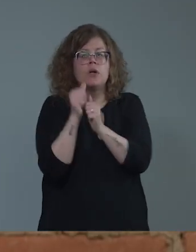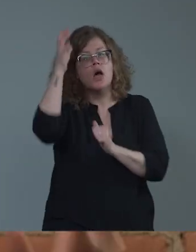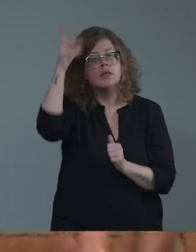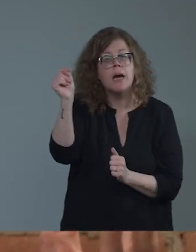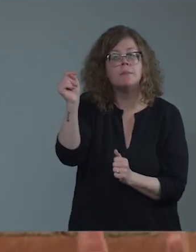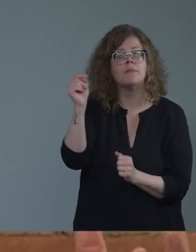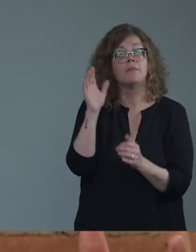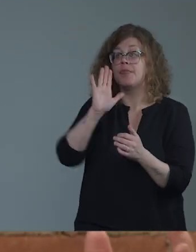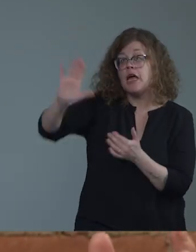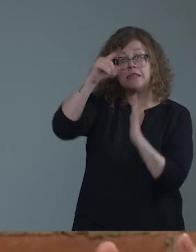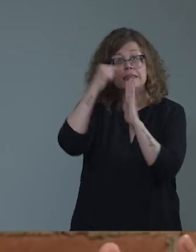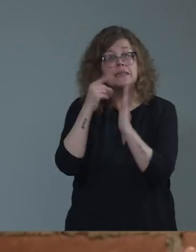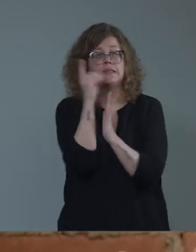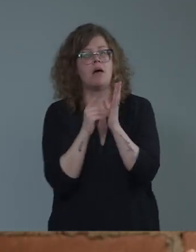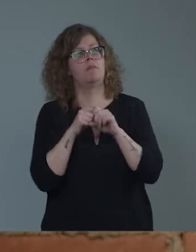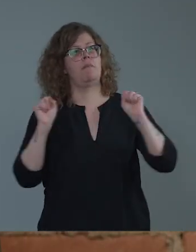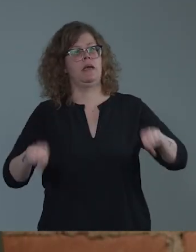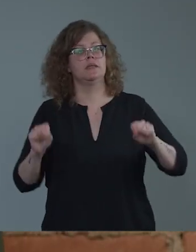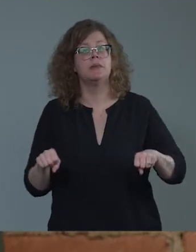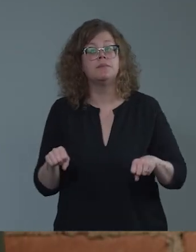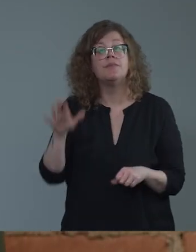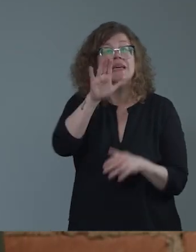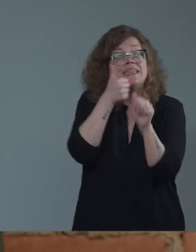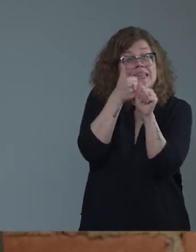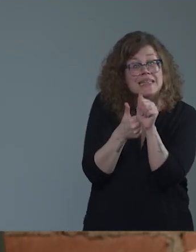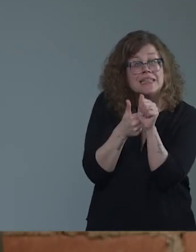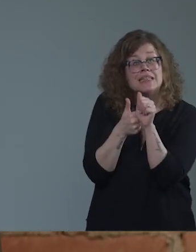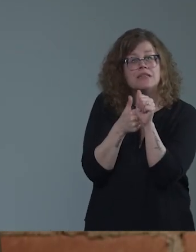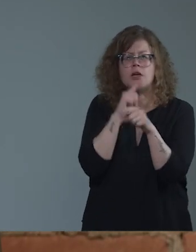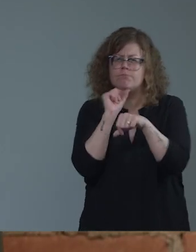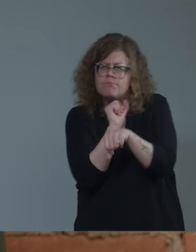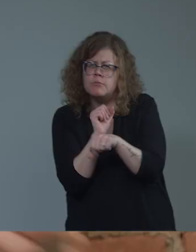themselves. That means they make it themselves. Some artists hire people to fabricate. Either way,